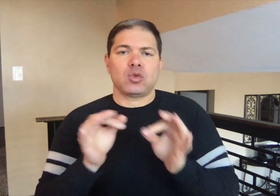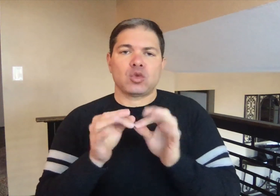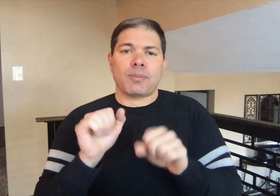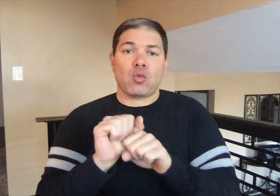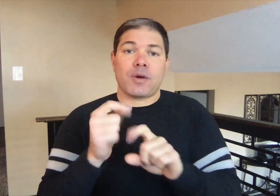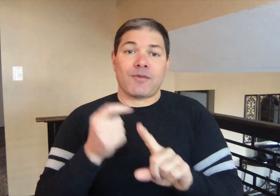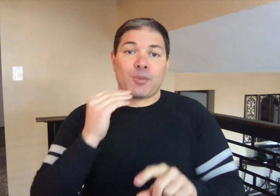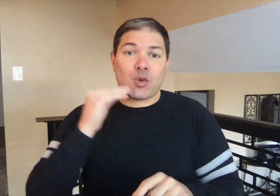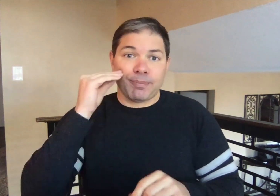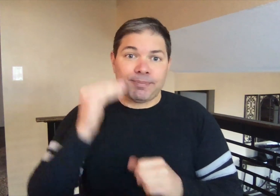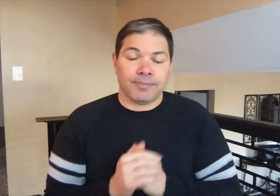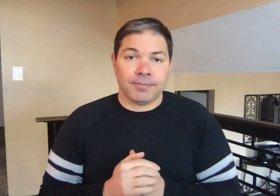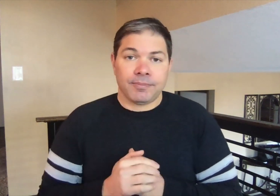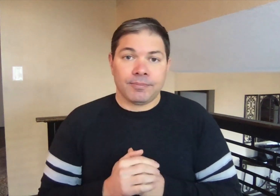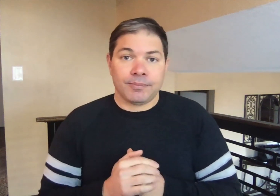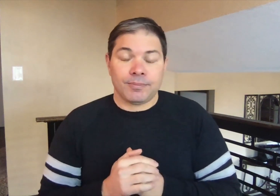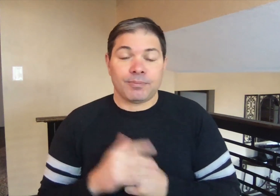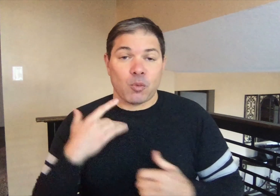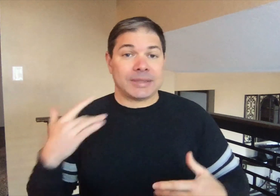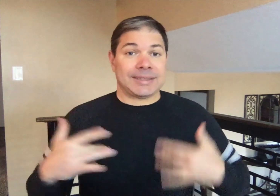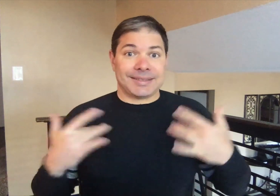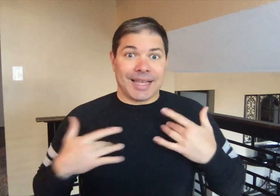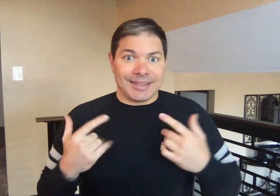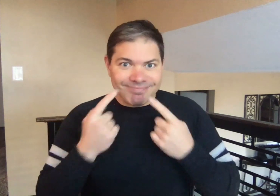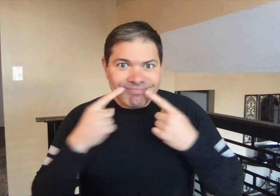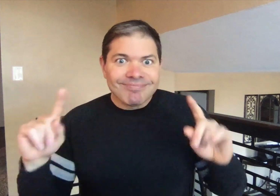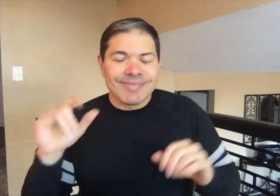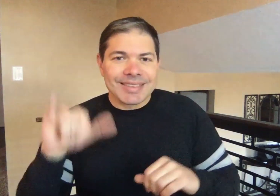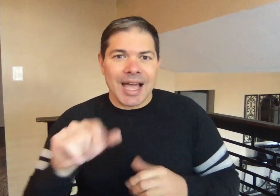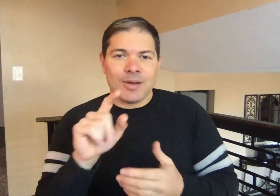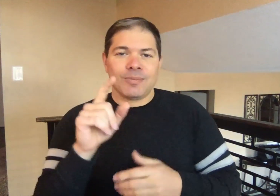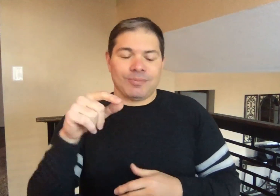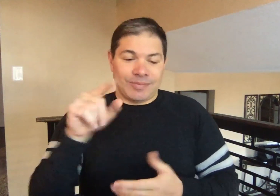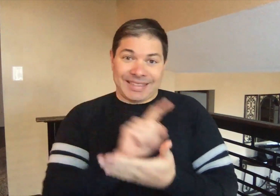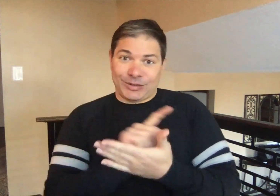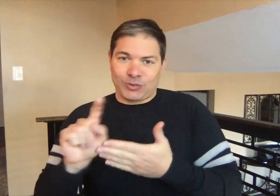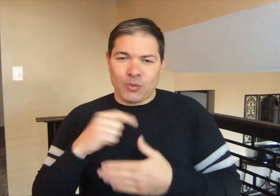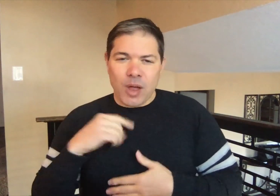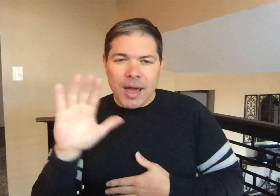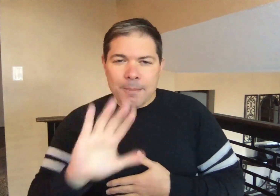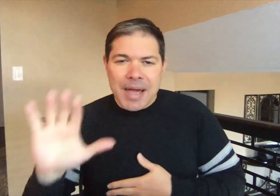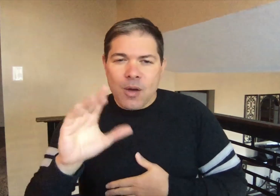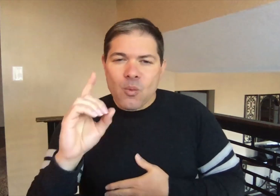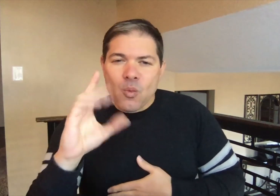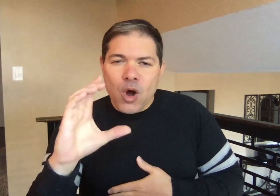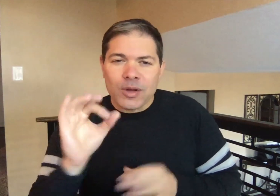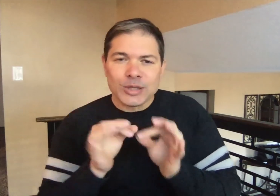our interpreters to work from home. We are excited to announce that this week, we will have around 100 interpreters